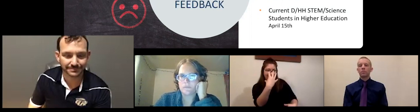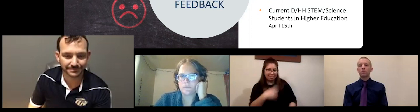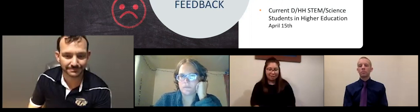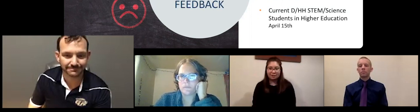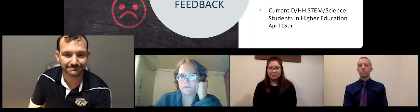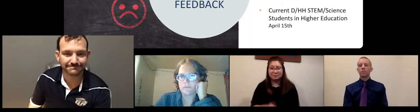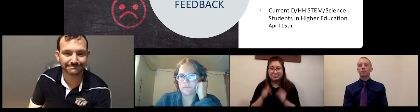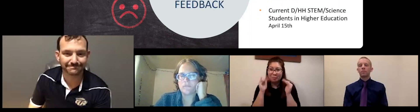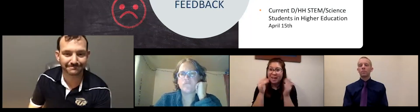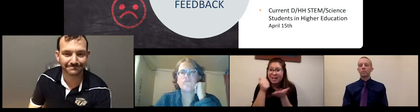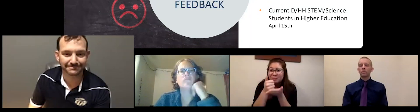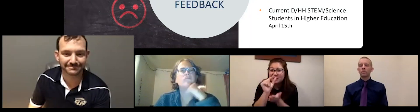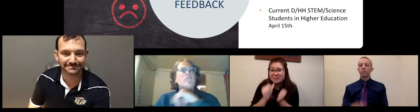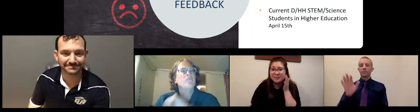Hope that helps a little bit.